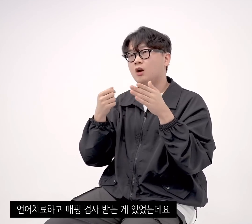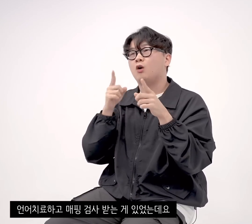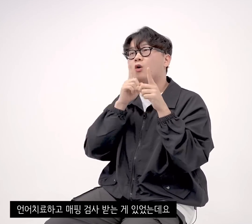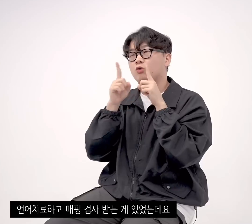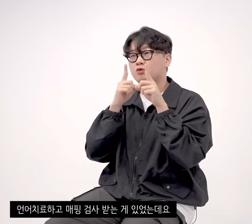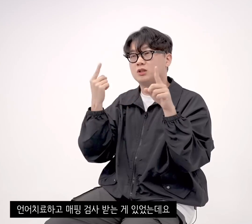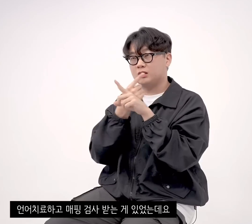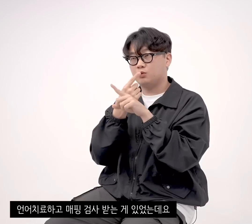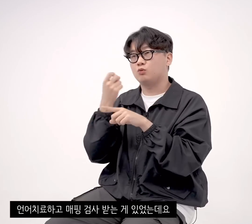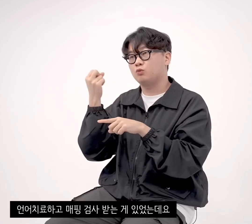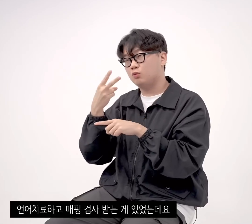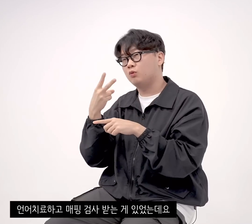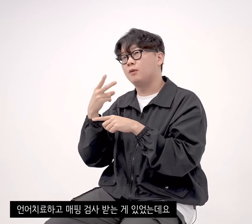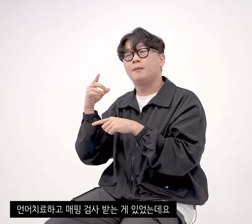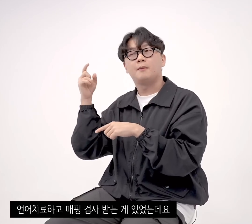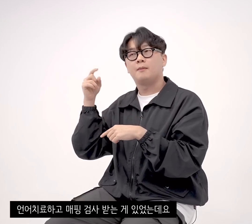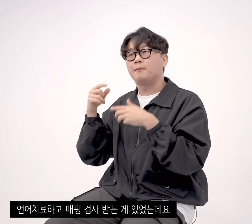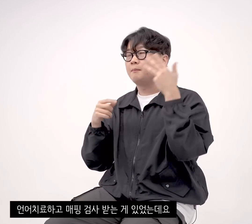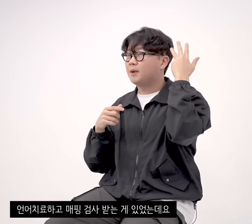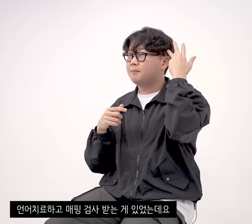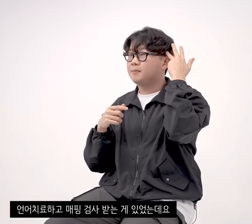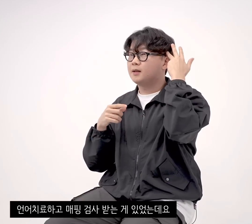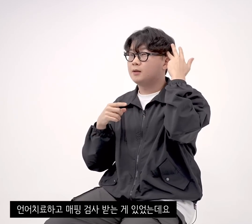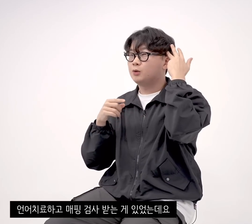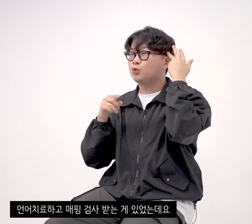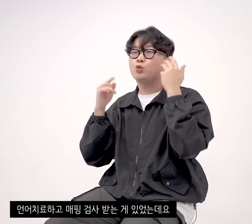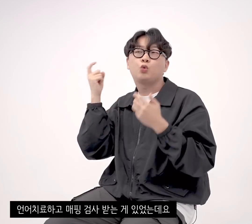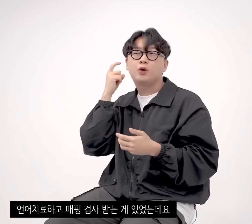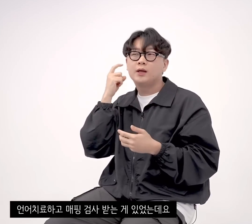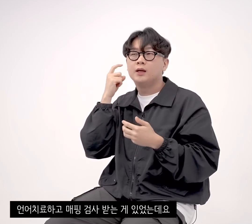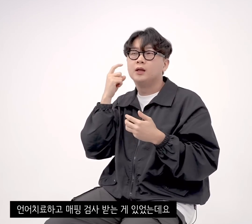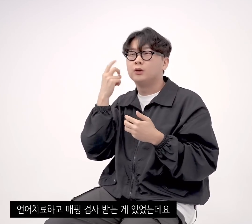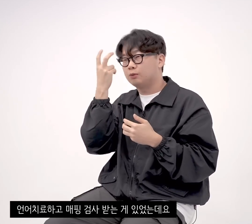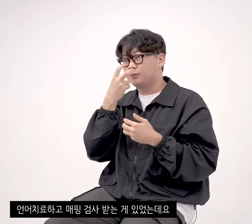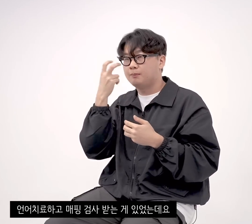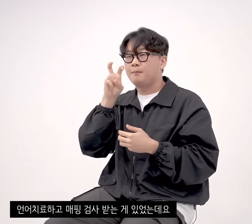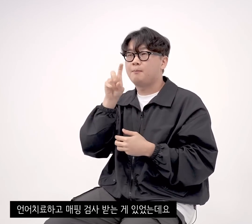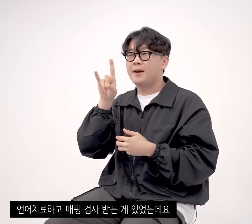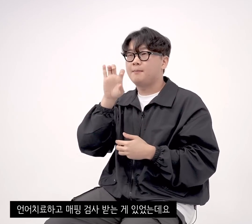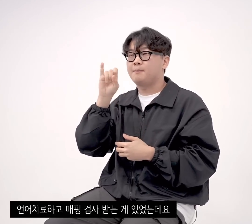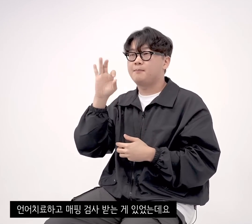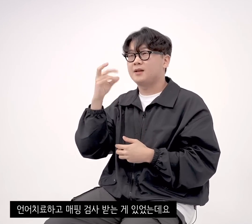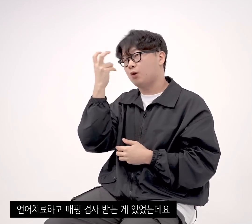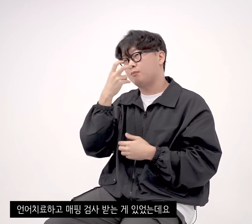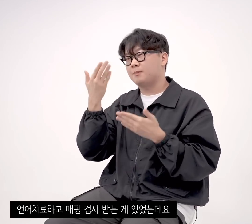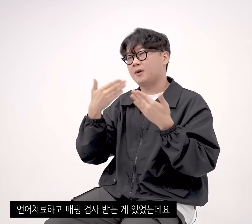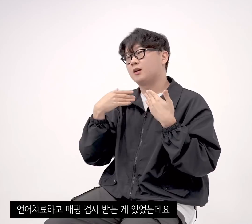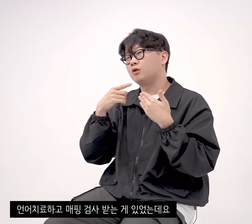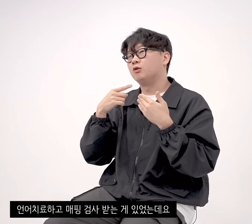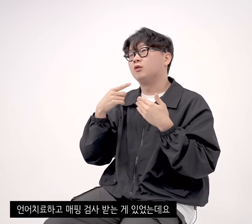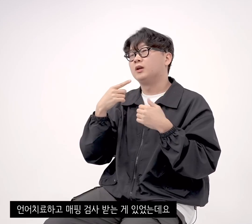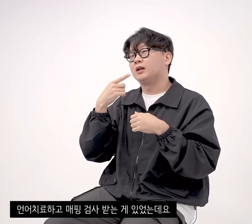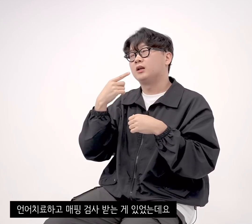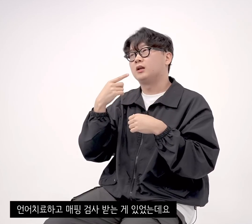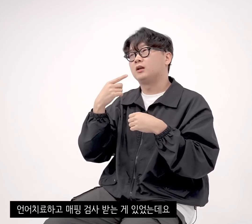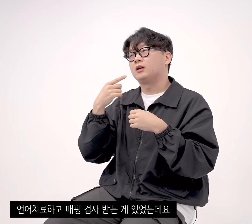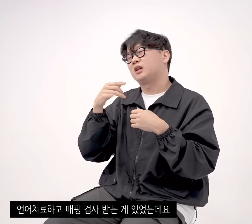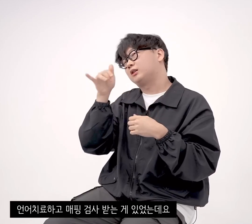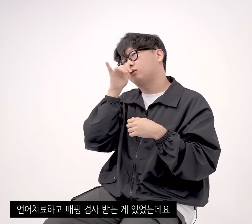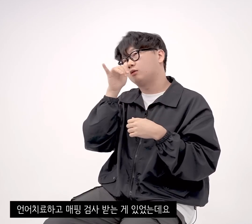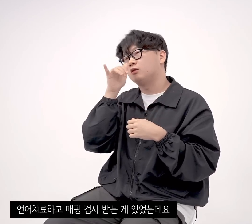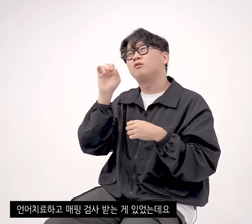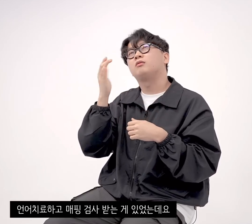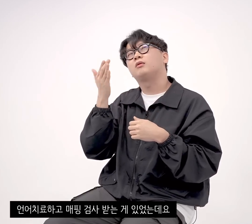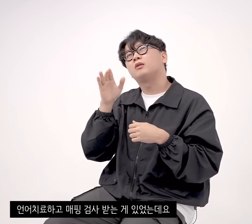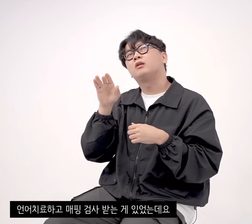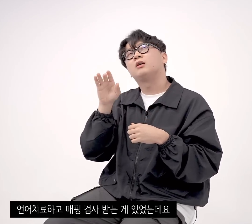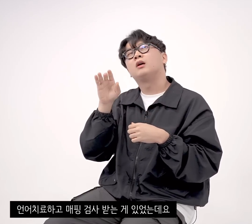I had to undergo speech therapy and a mapping test.